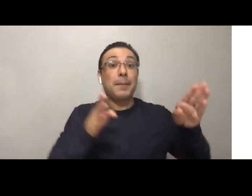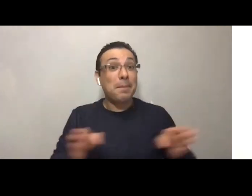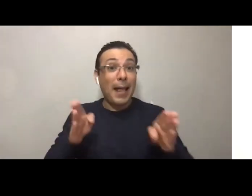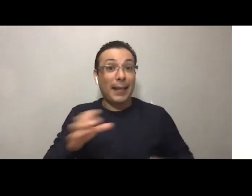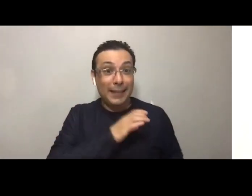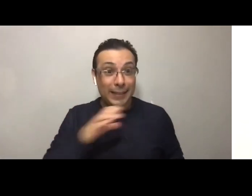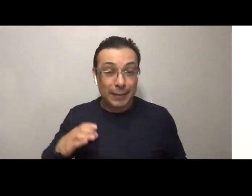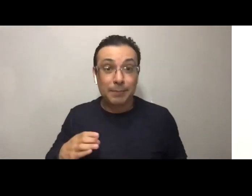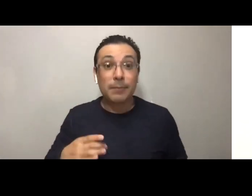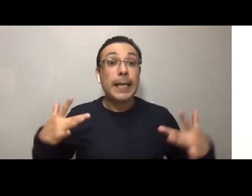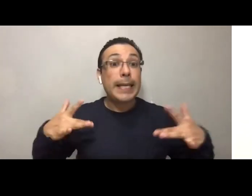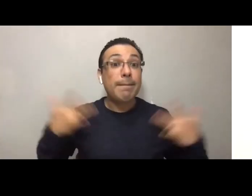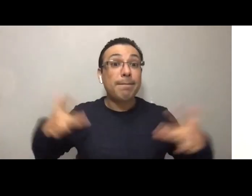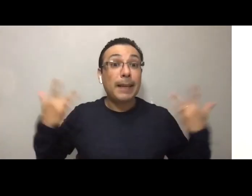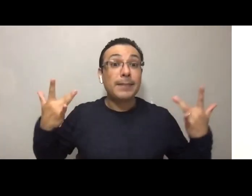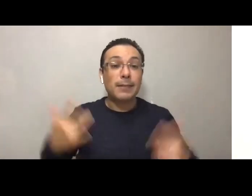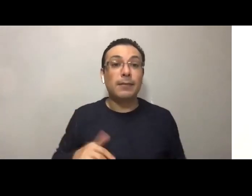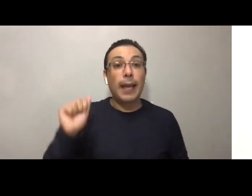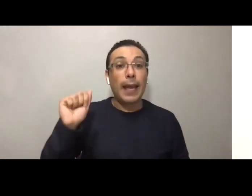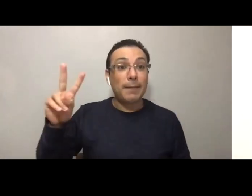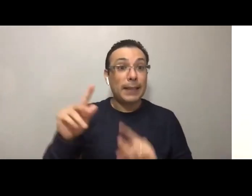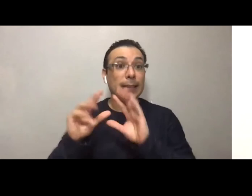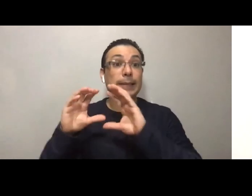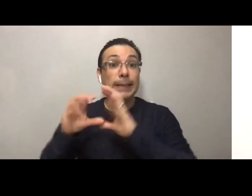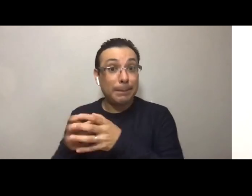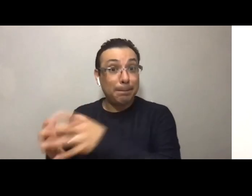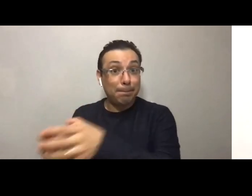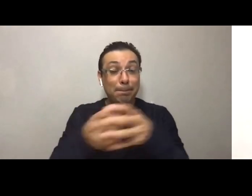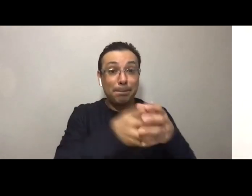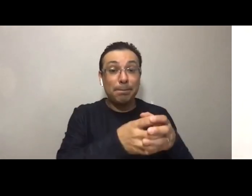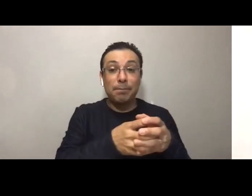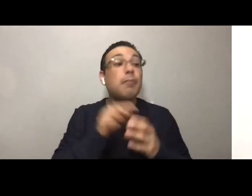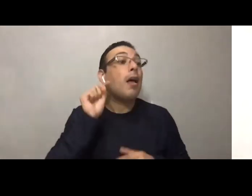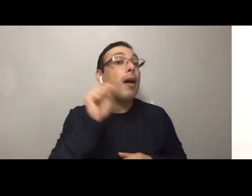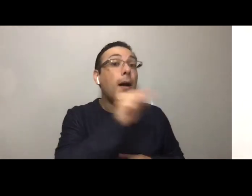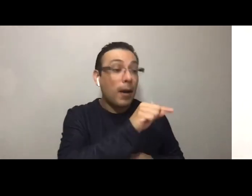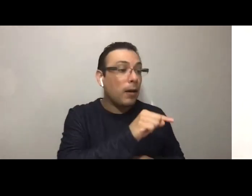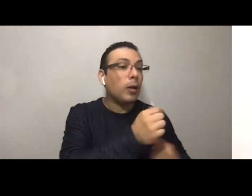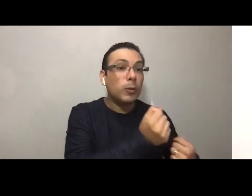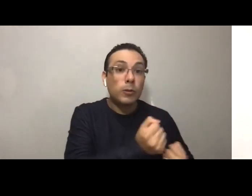and those on our program teams that are supporting disability in their existing work, thank you.